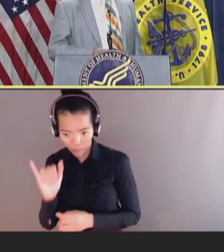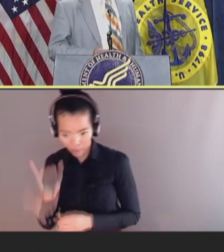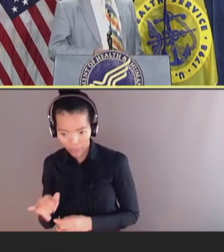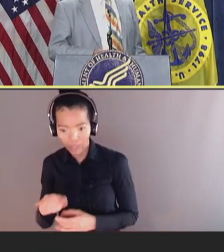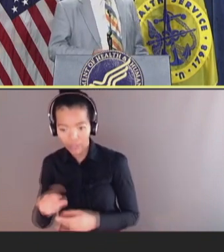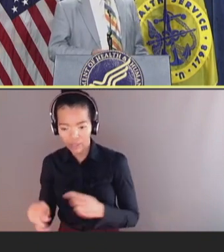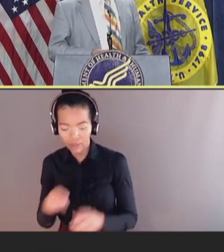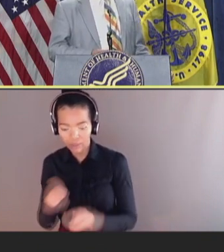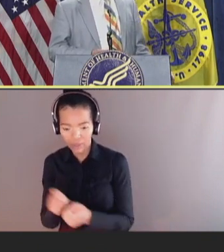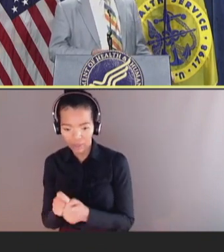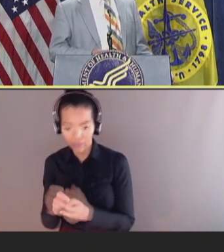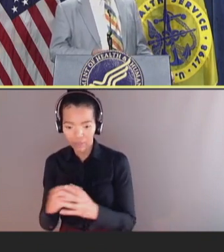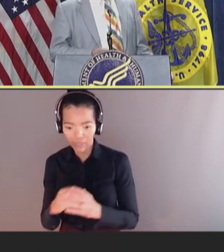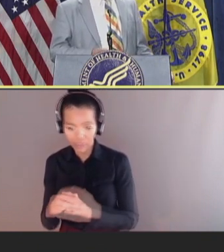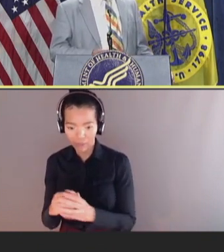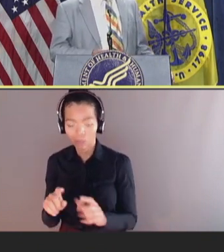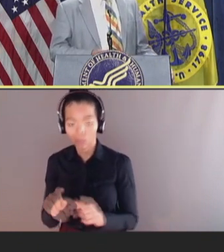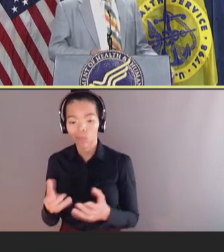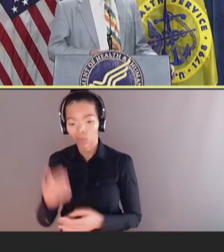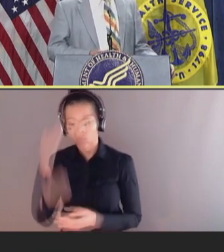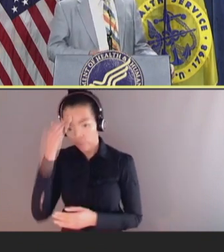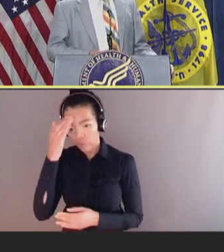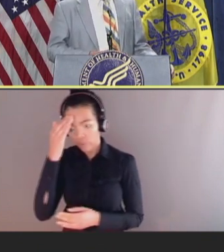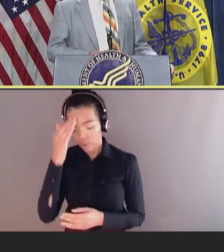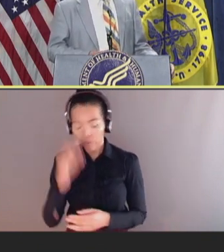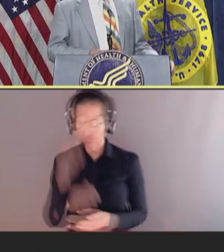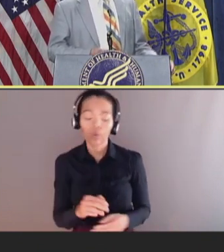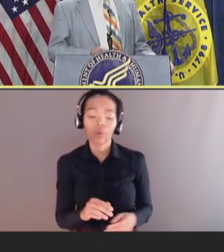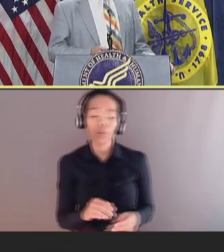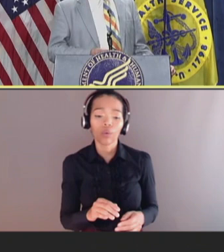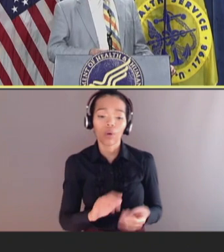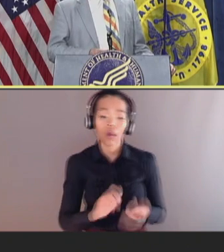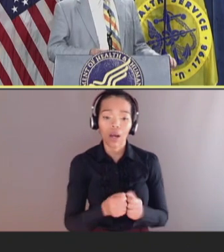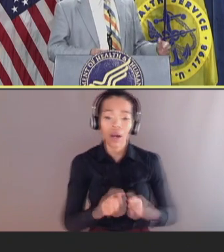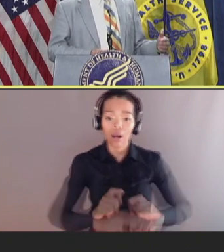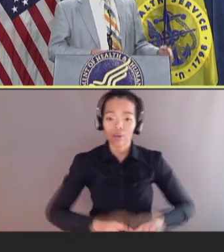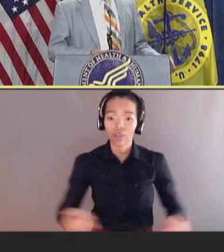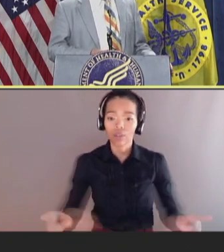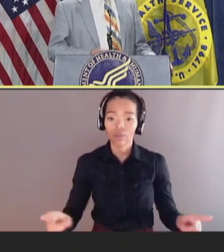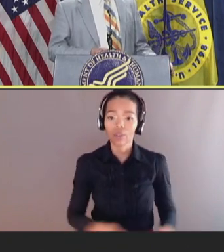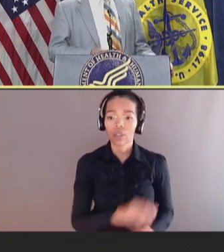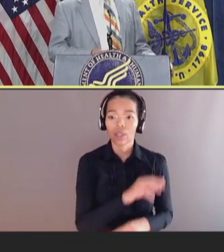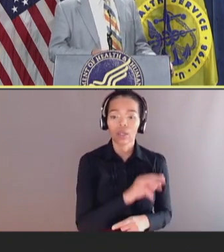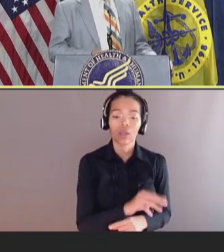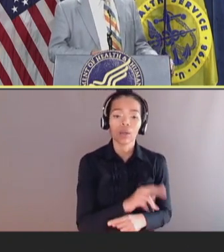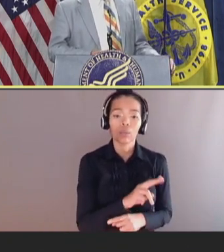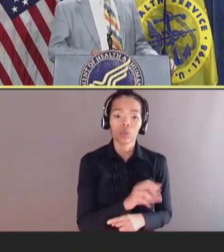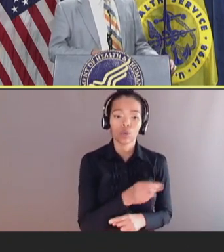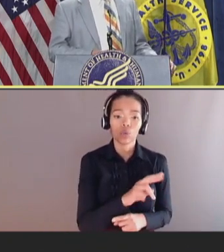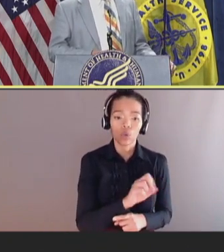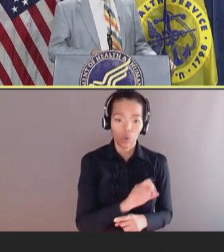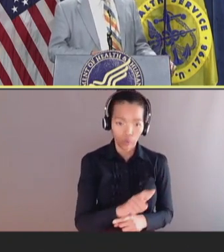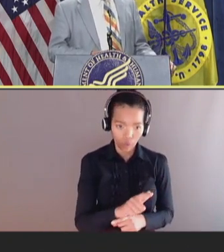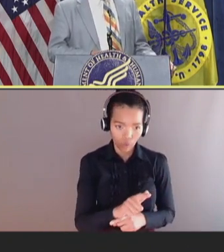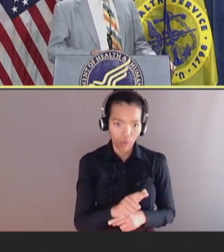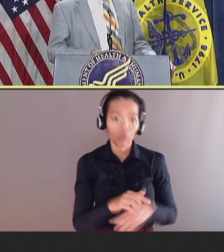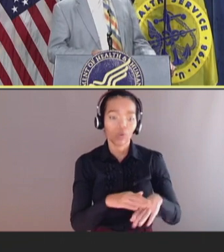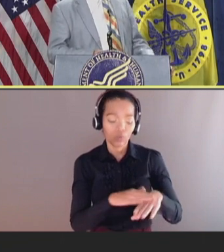difference between a mucosal vaccination and systemic vaccination in humans. So,